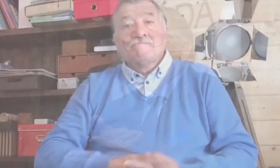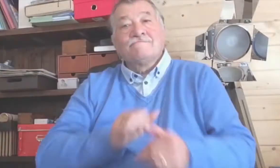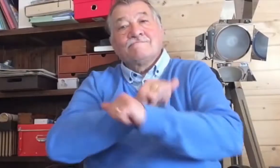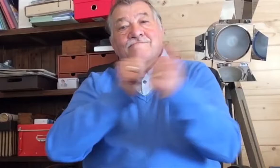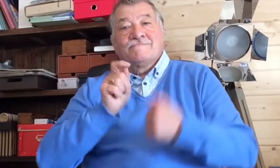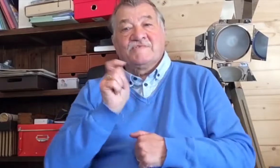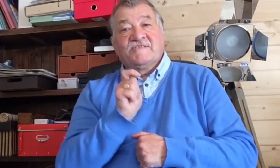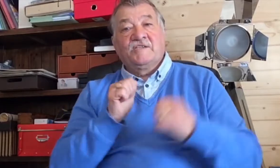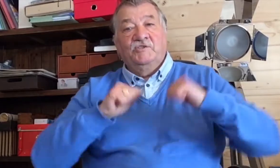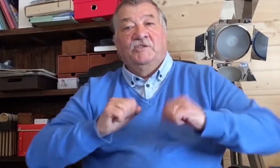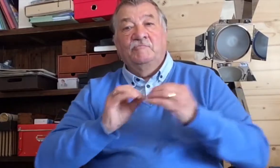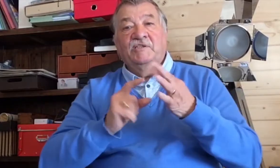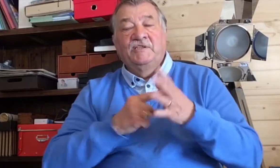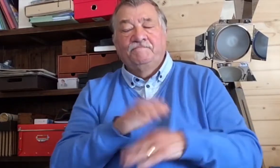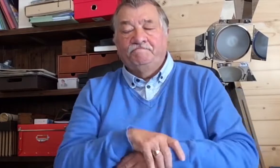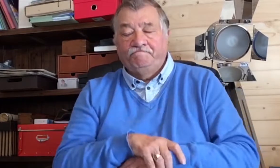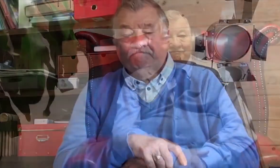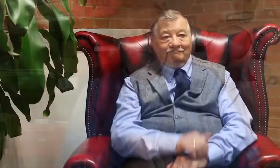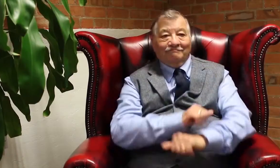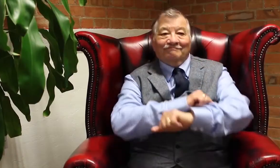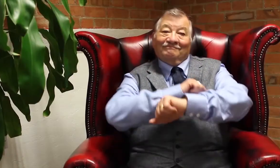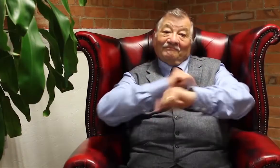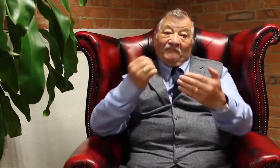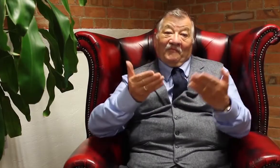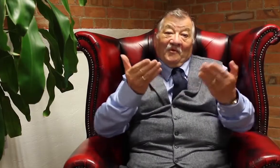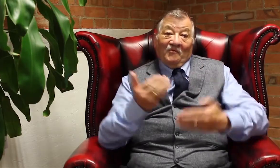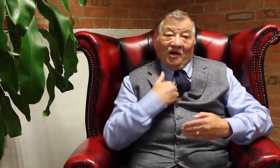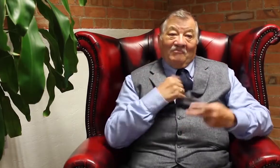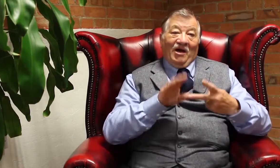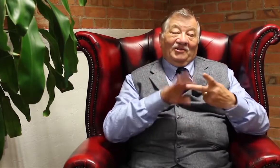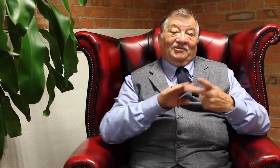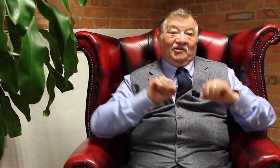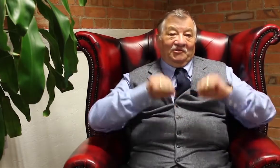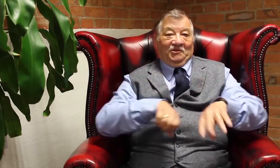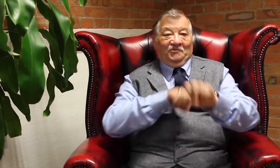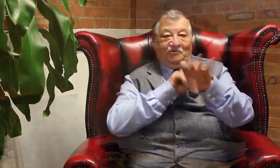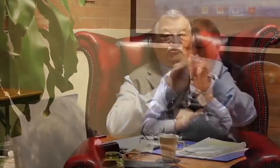Hello, my name is Terry - Chair of the BDA Hello - Welcome to my second update as chairperson